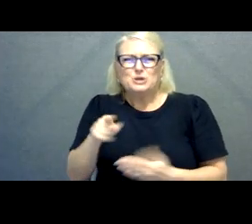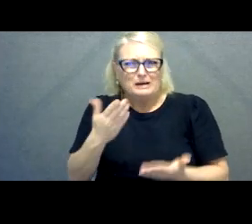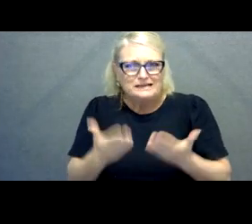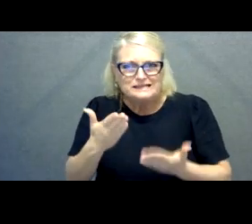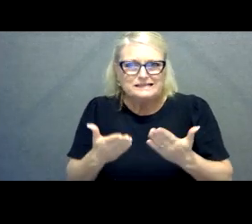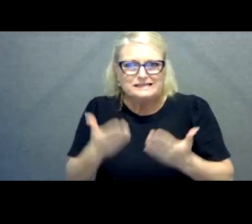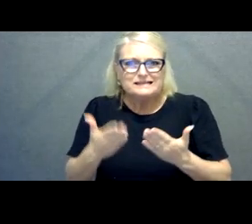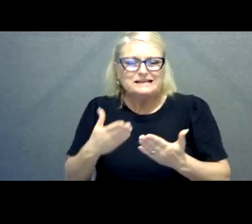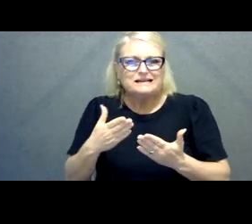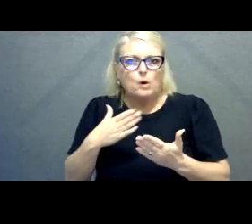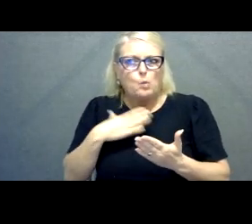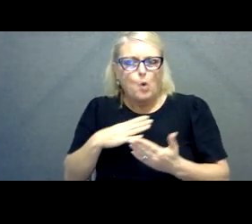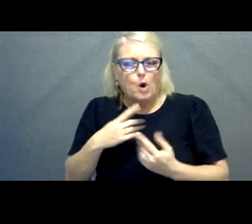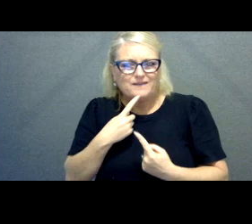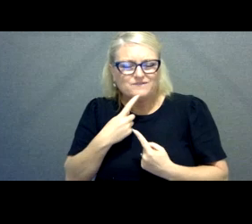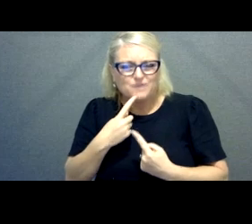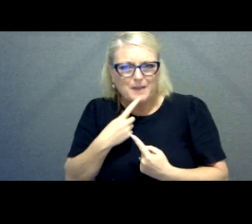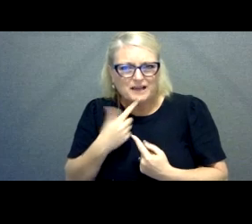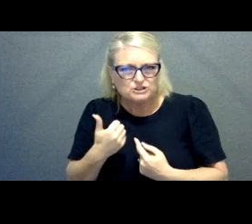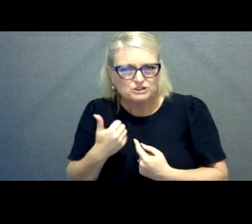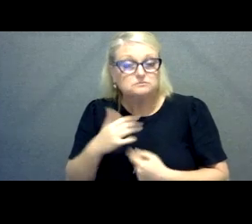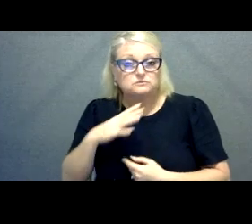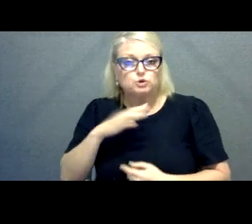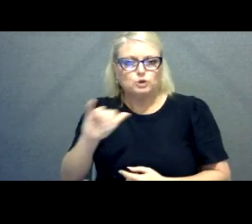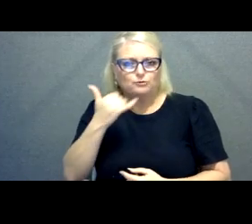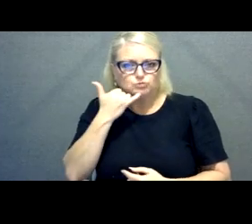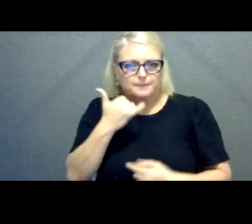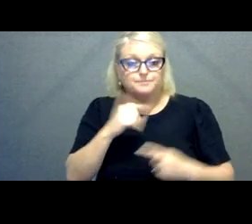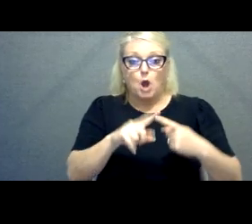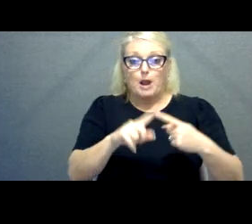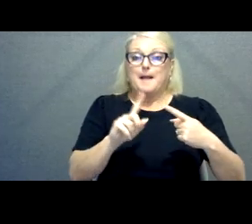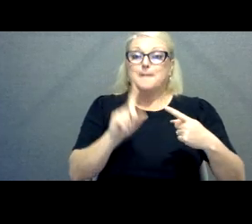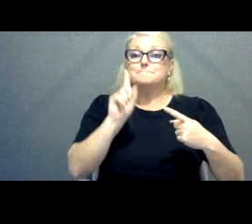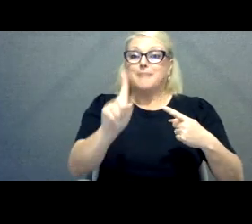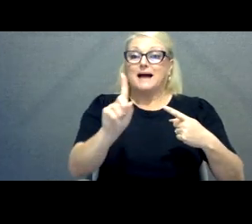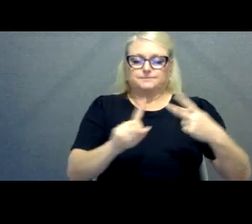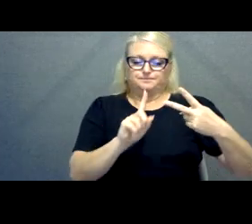has actually already put in an application for Aid they're waiting to hear what's happened